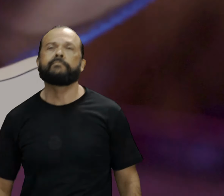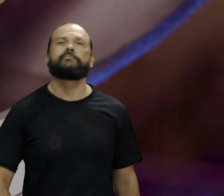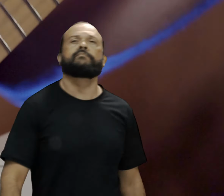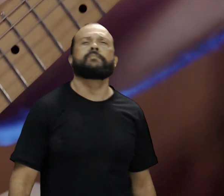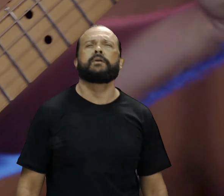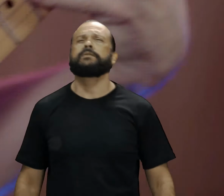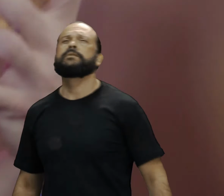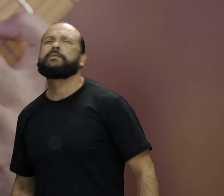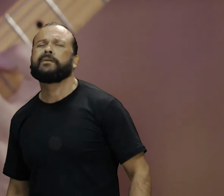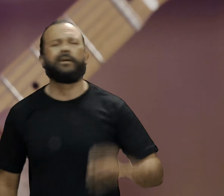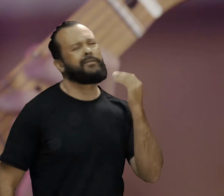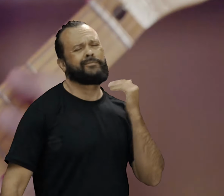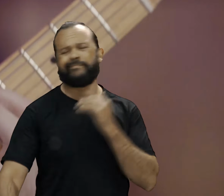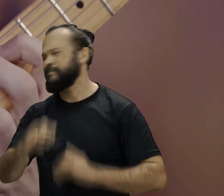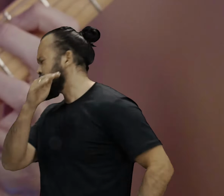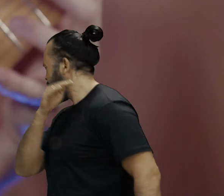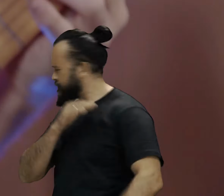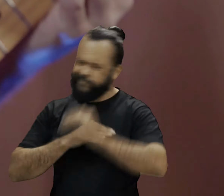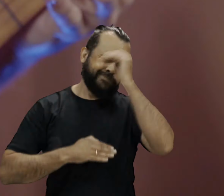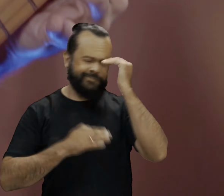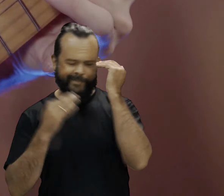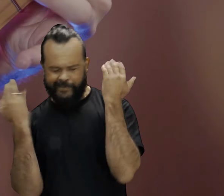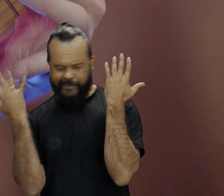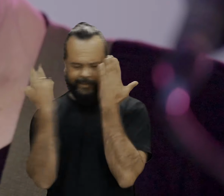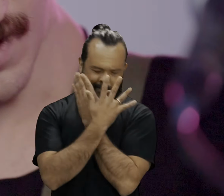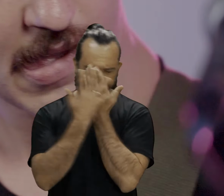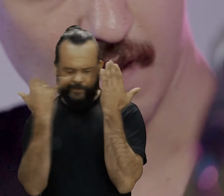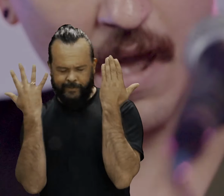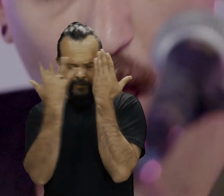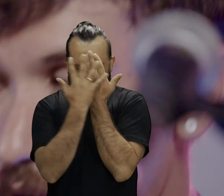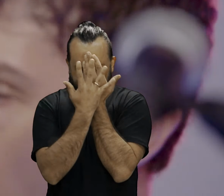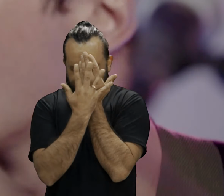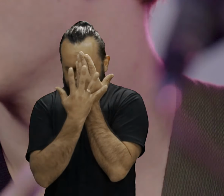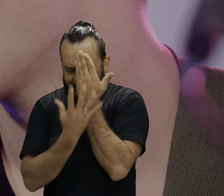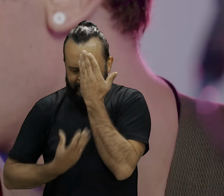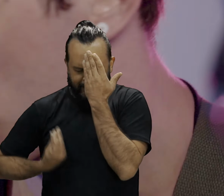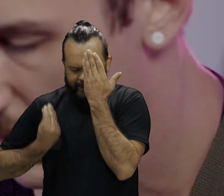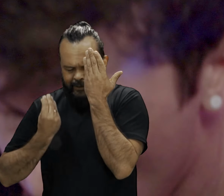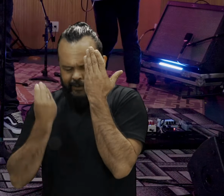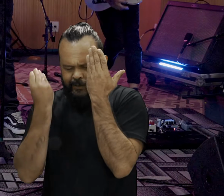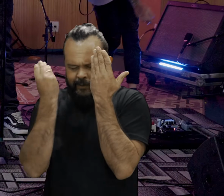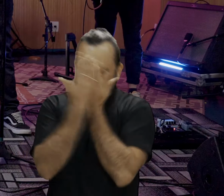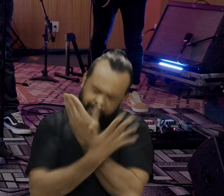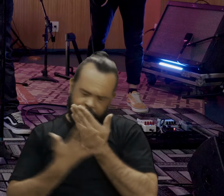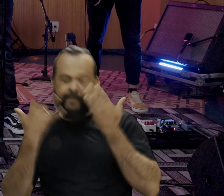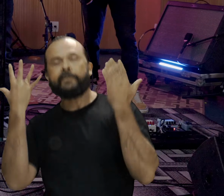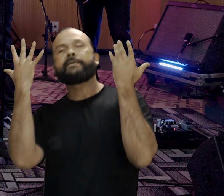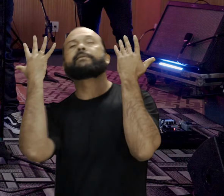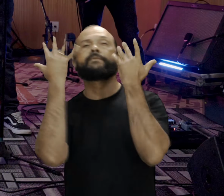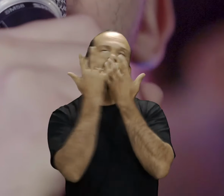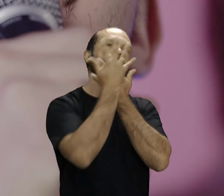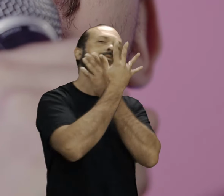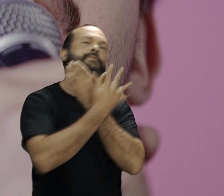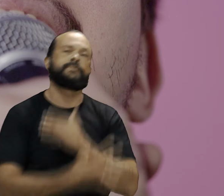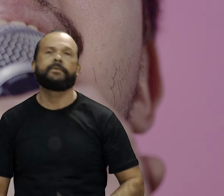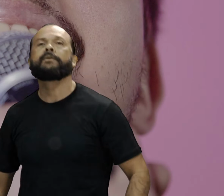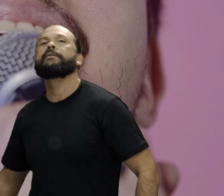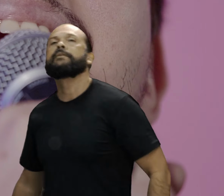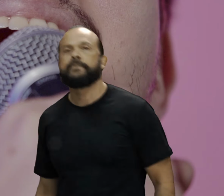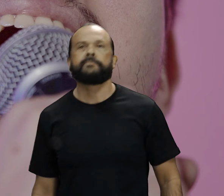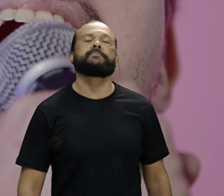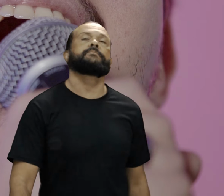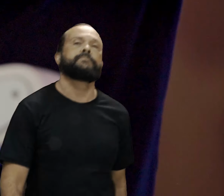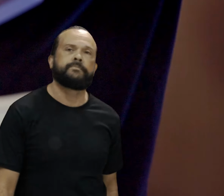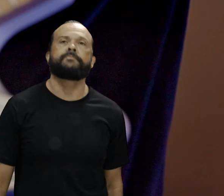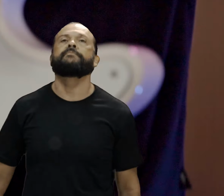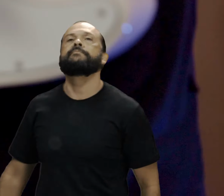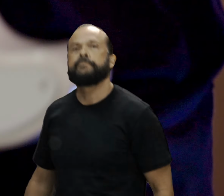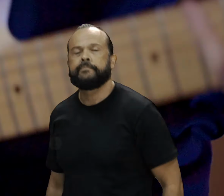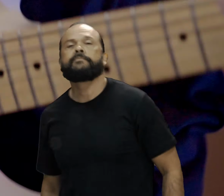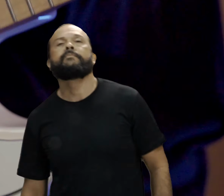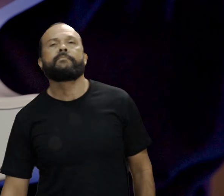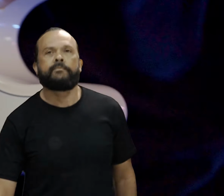Exhausted from not seeing life